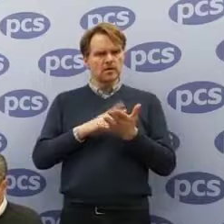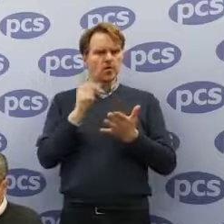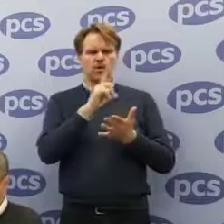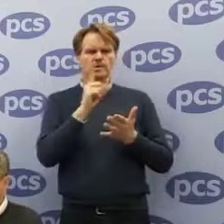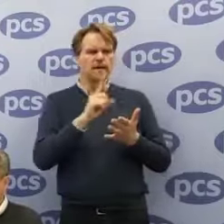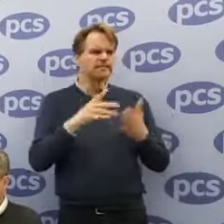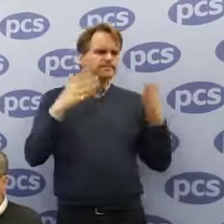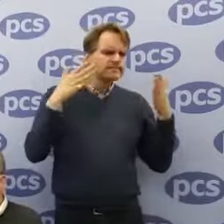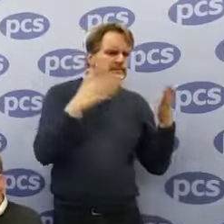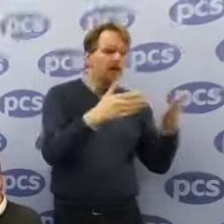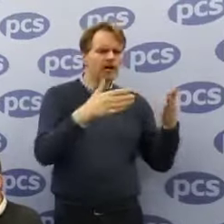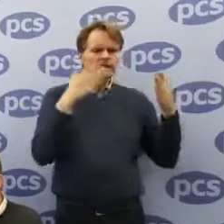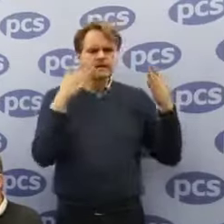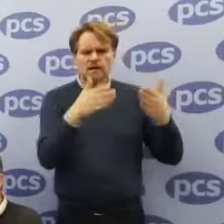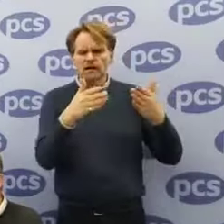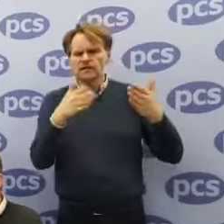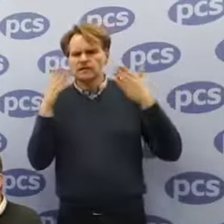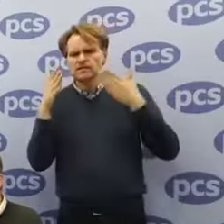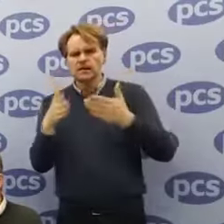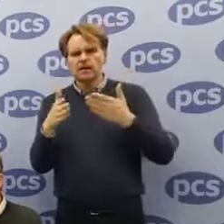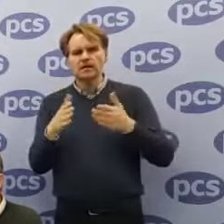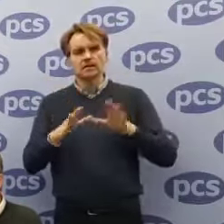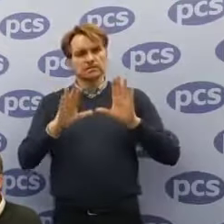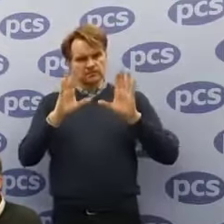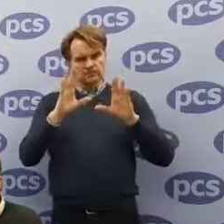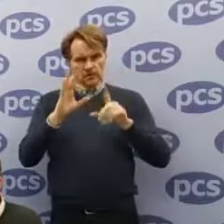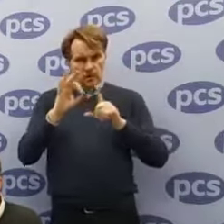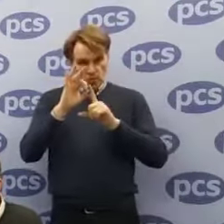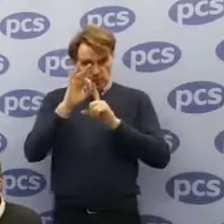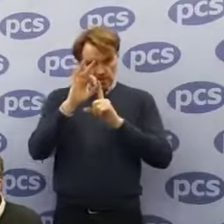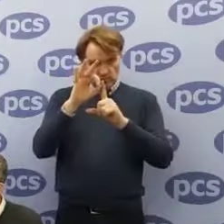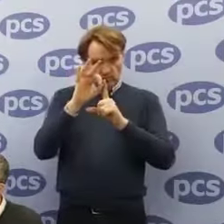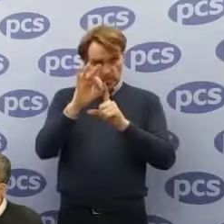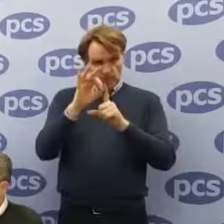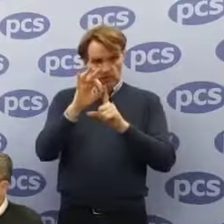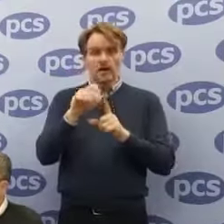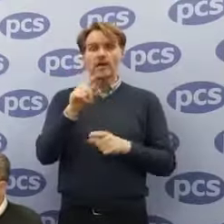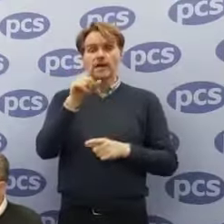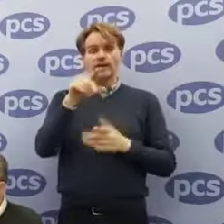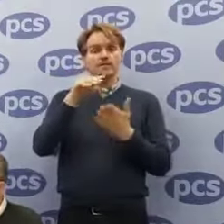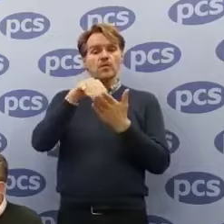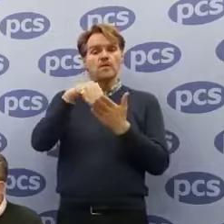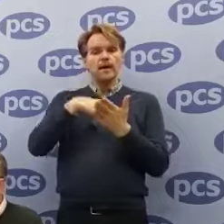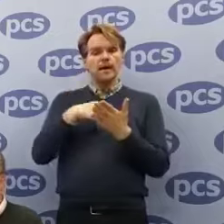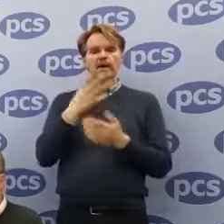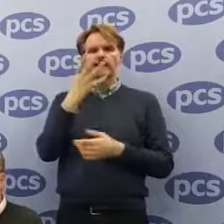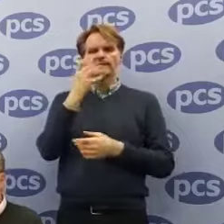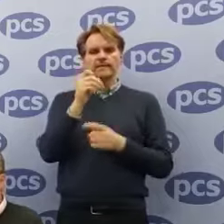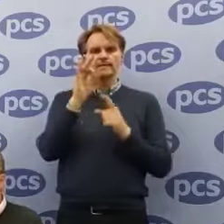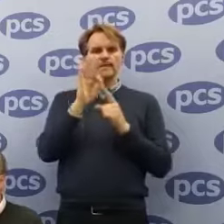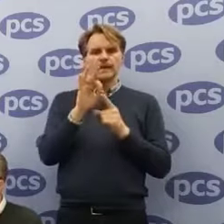we actually are proposing here that if people pay 50p a month and that allows